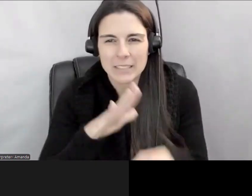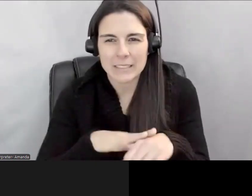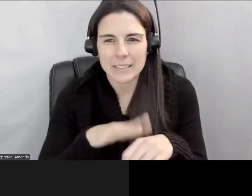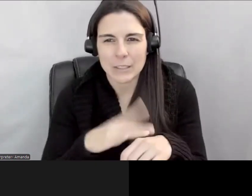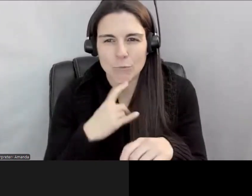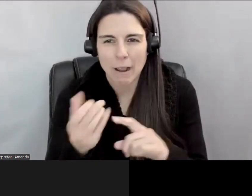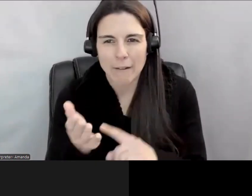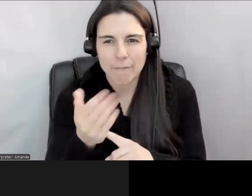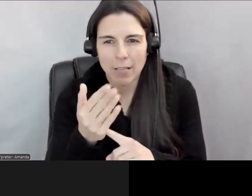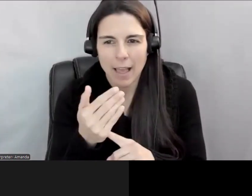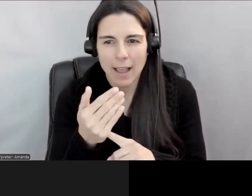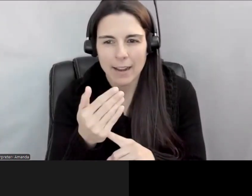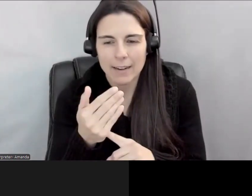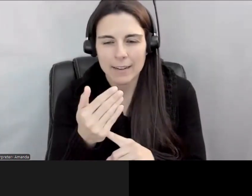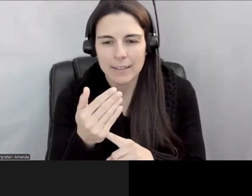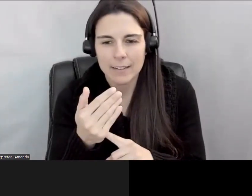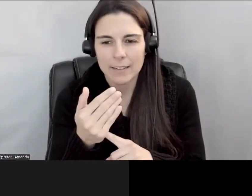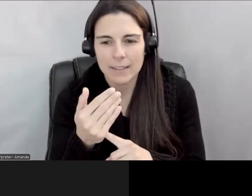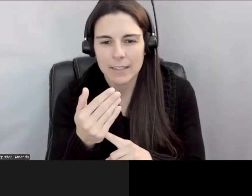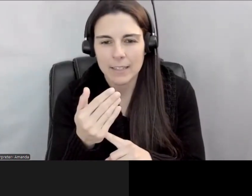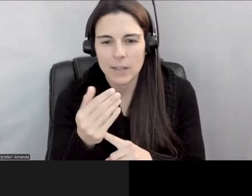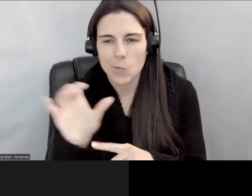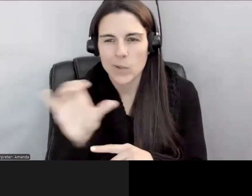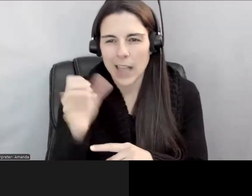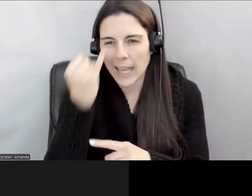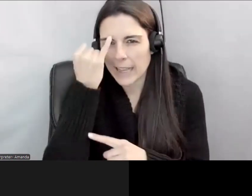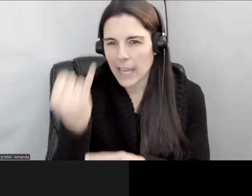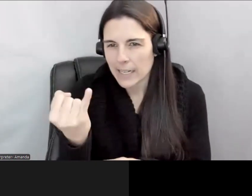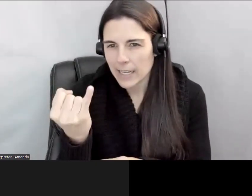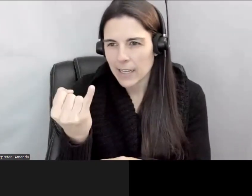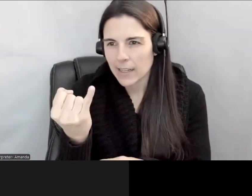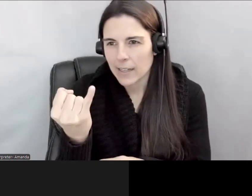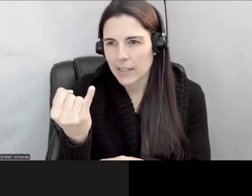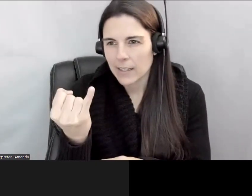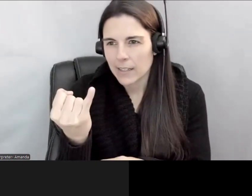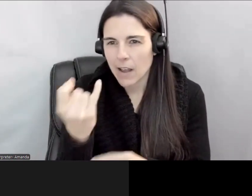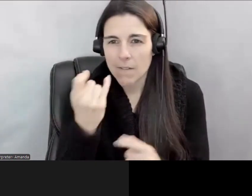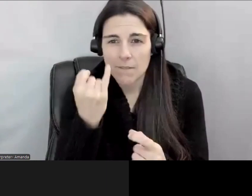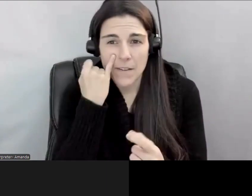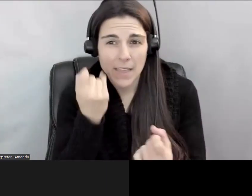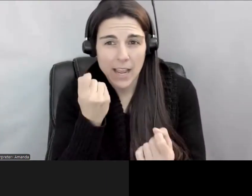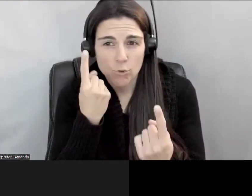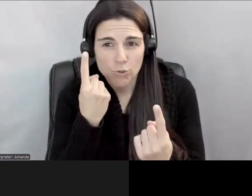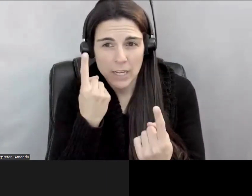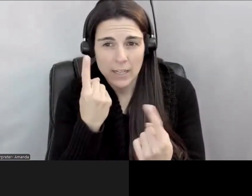kind of be that idea of intelligibility is, is not